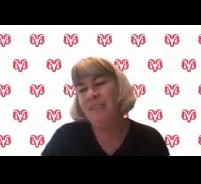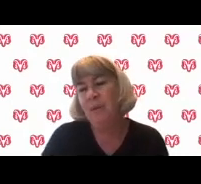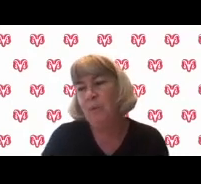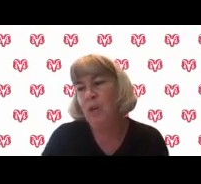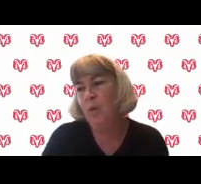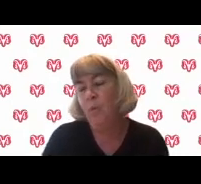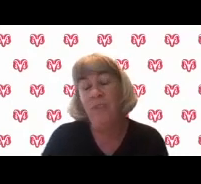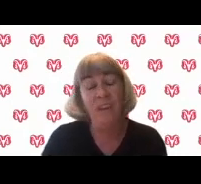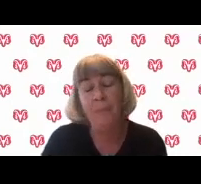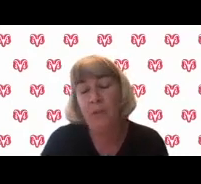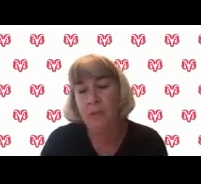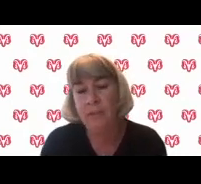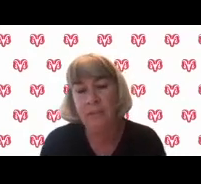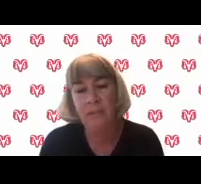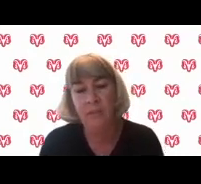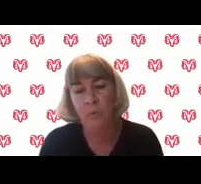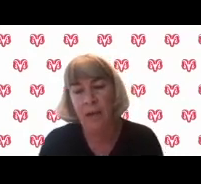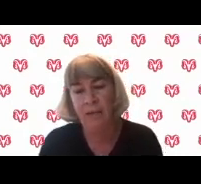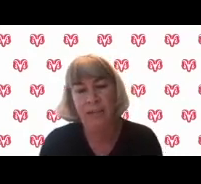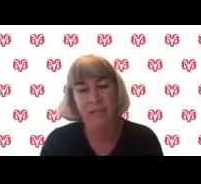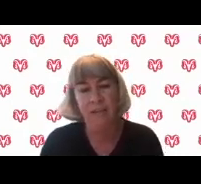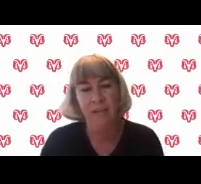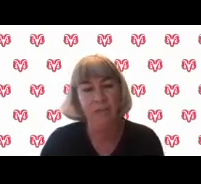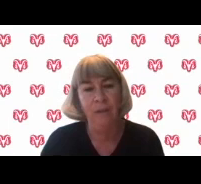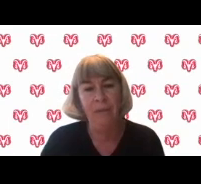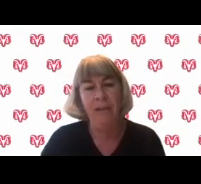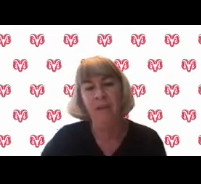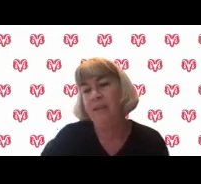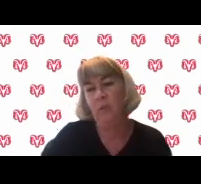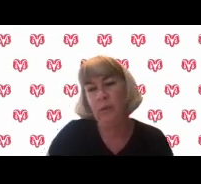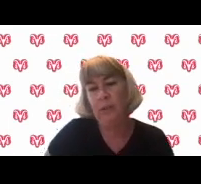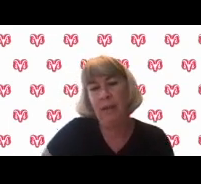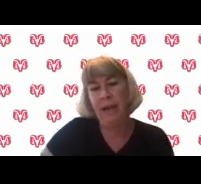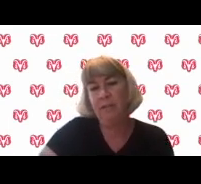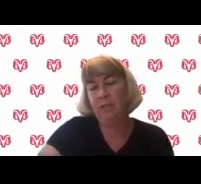they don't know that the opportunities exist or how to take advantage of them. They have not historically been asked